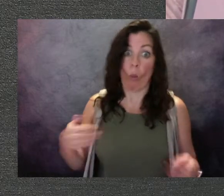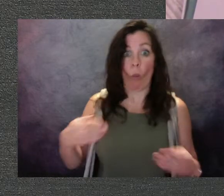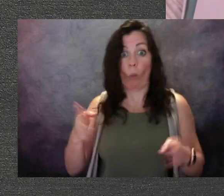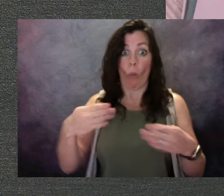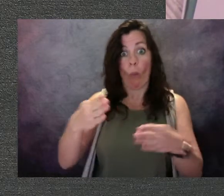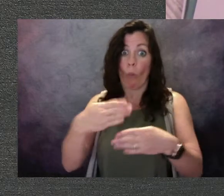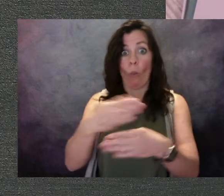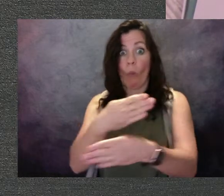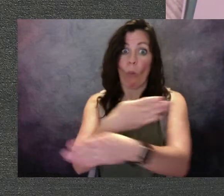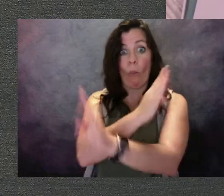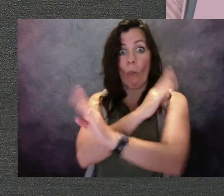fishy fish,